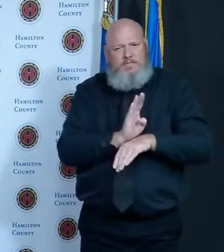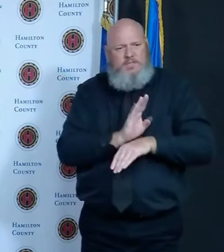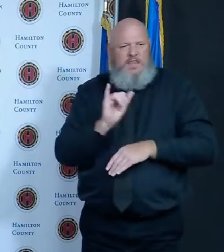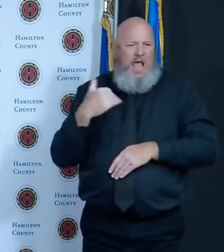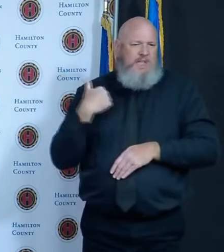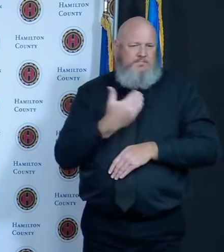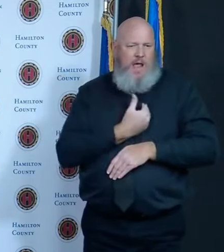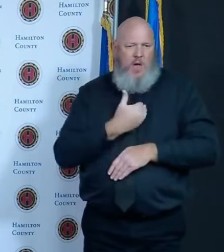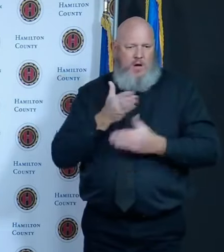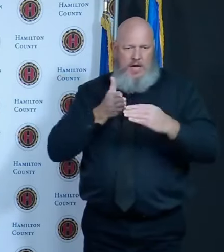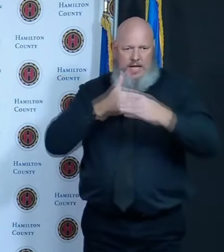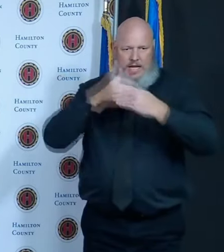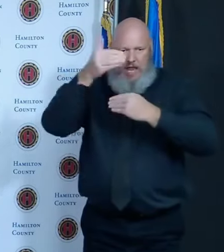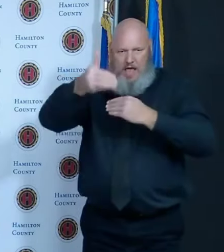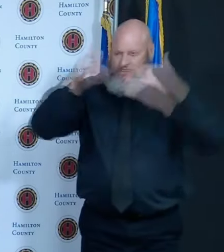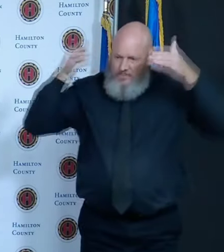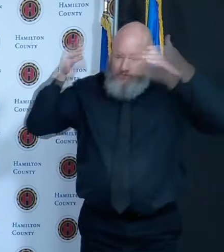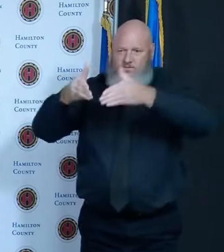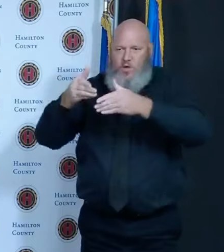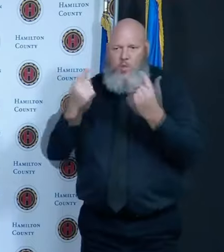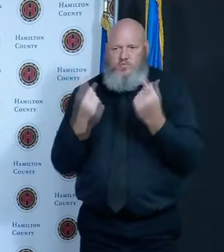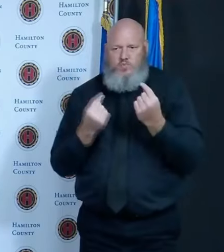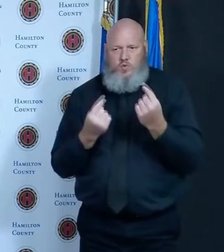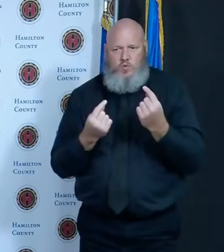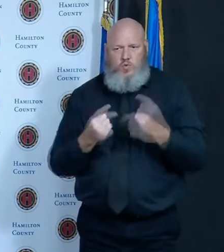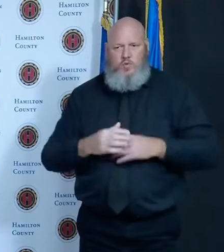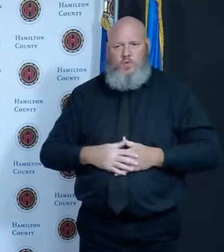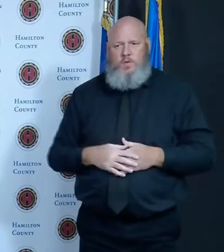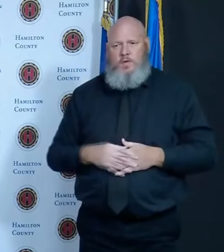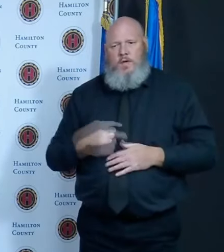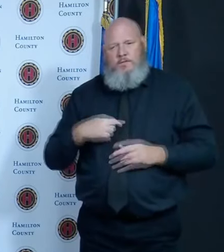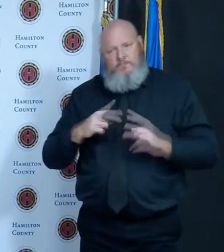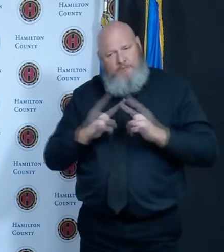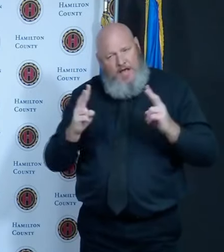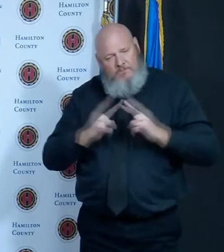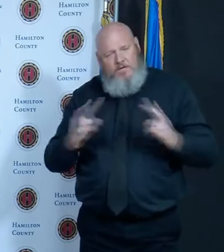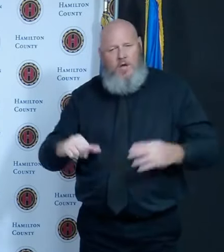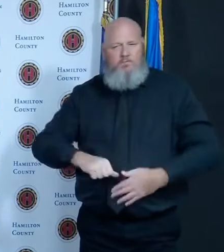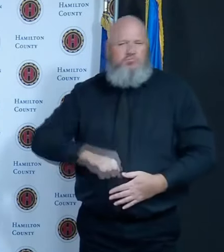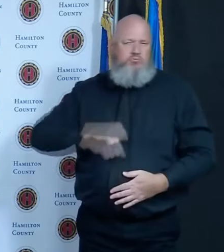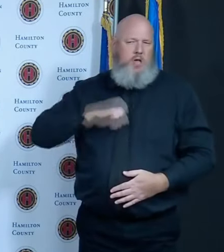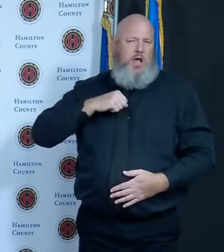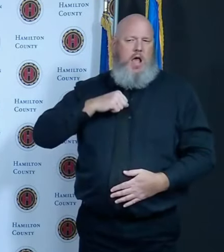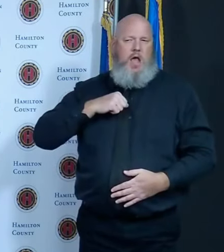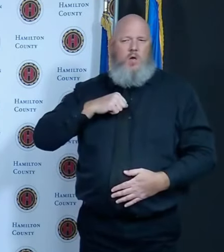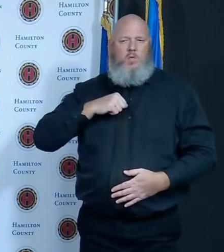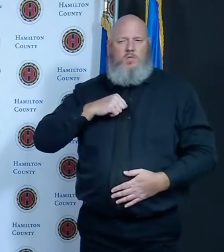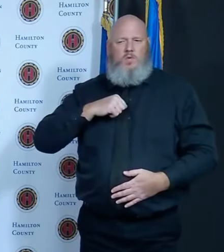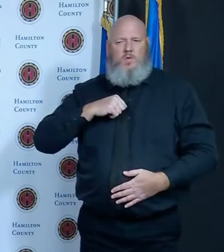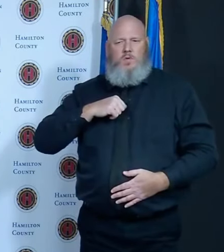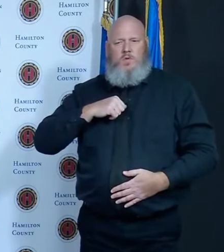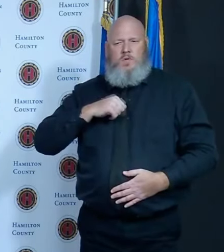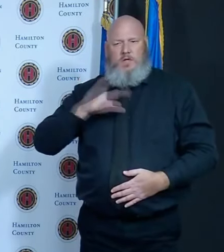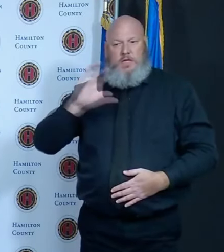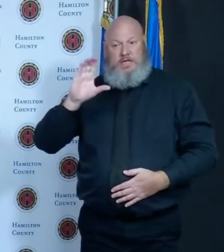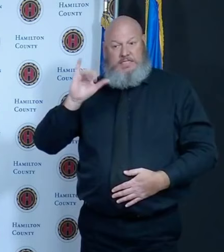of or in tune with the fact that the Cincinnati region business community is